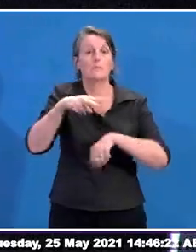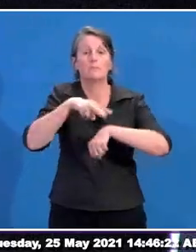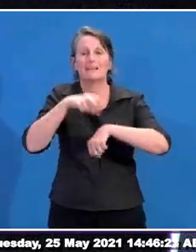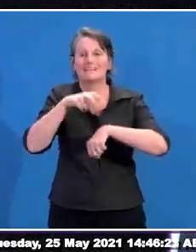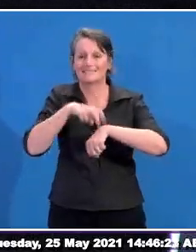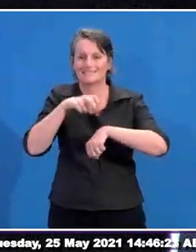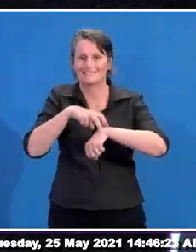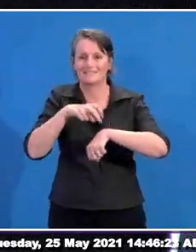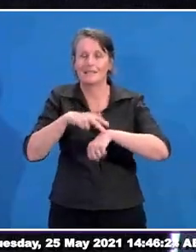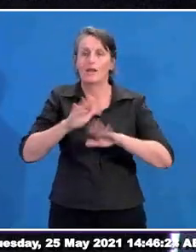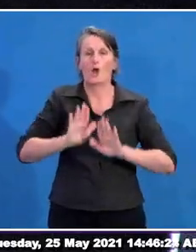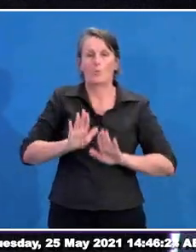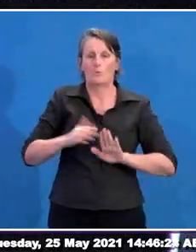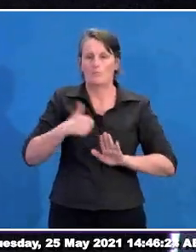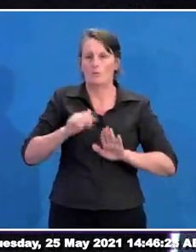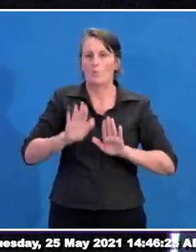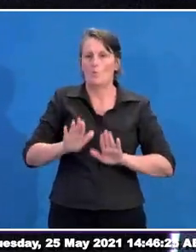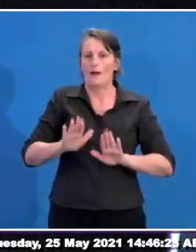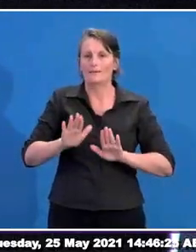my instructions from the police.